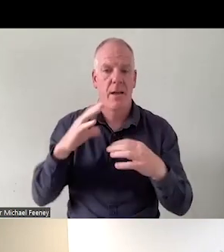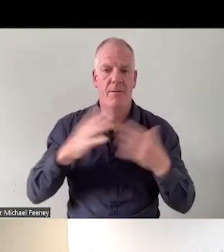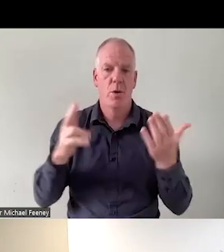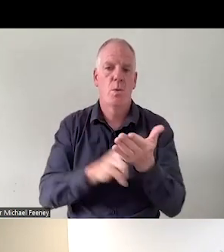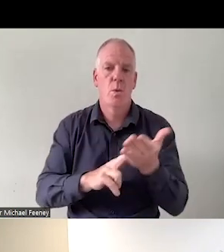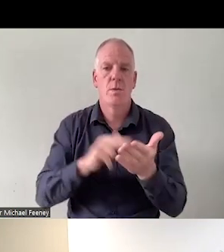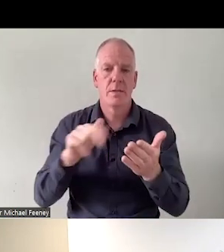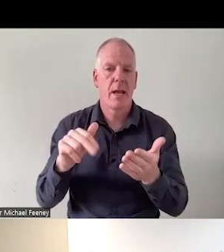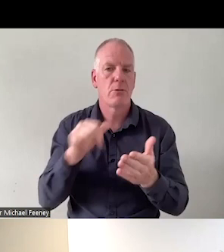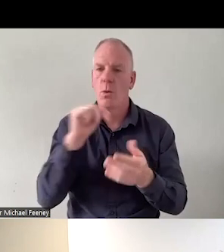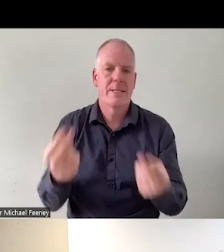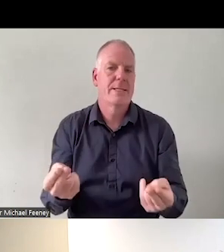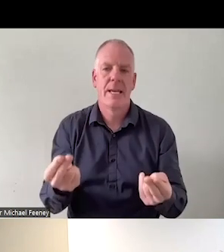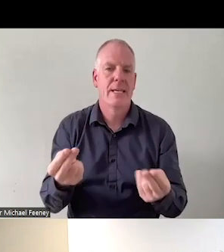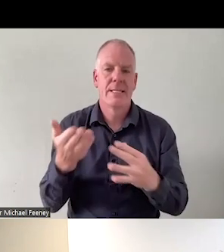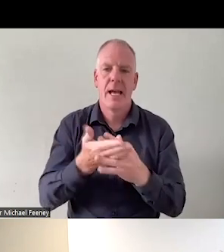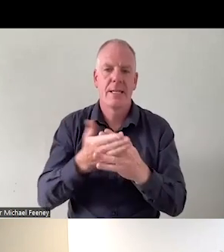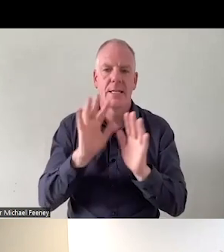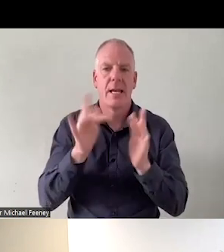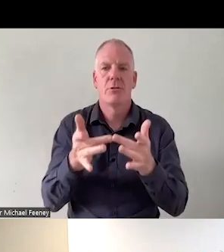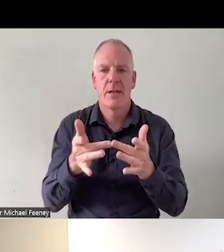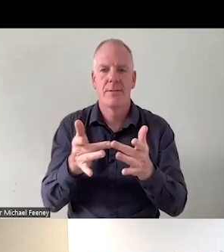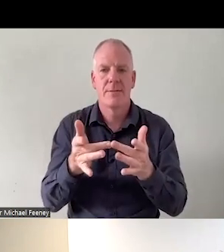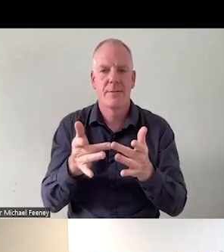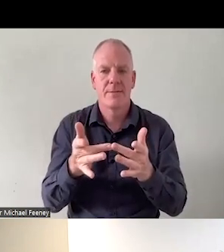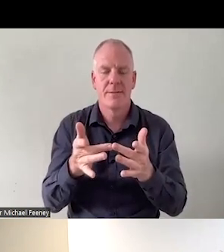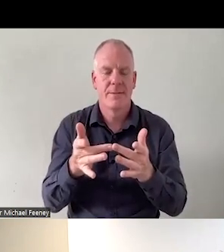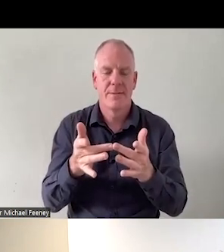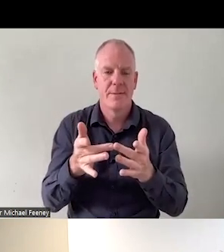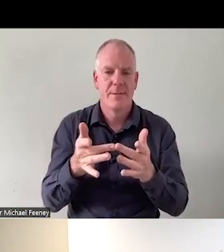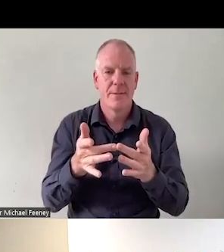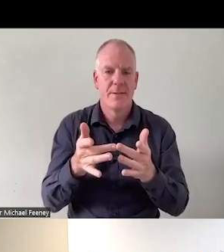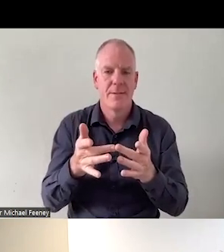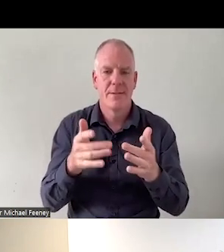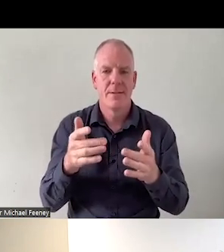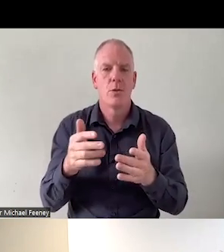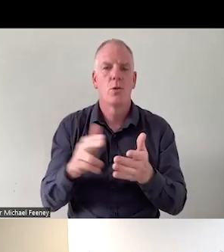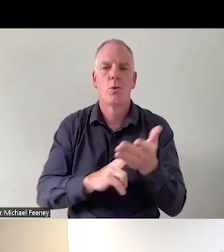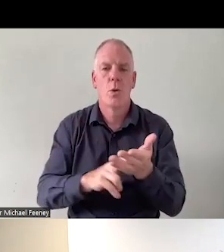It doesn't require internet access, it just uses your Wi-Fi network.